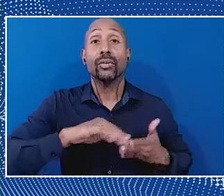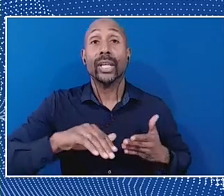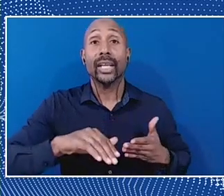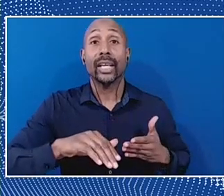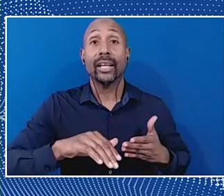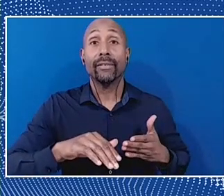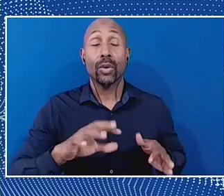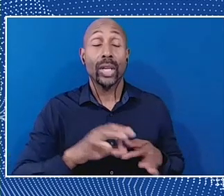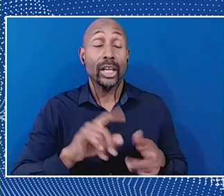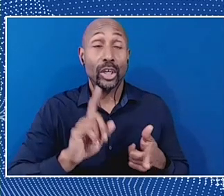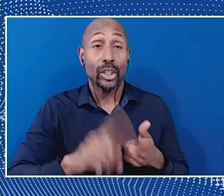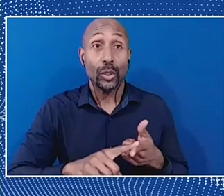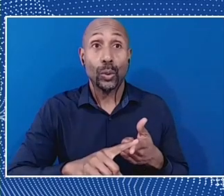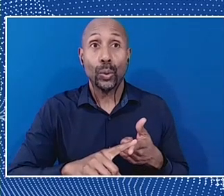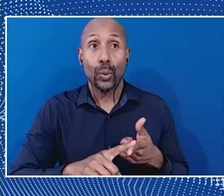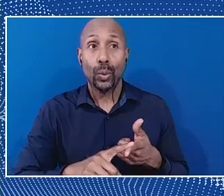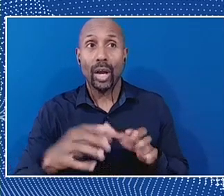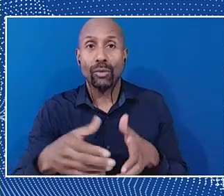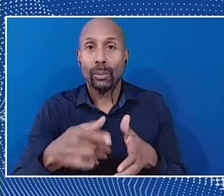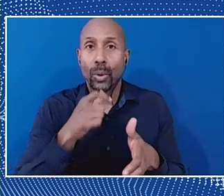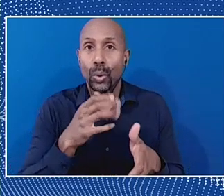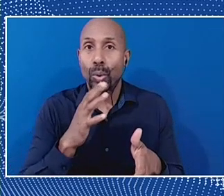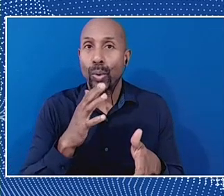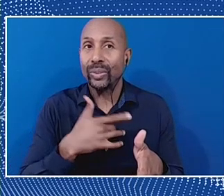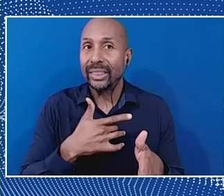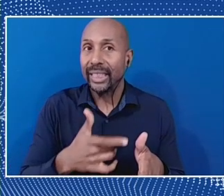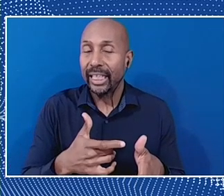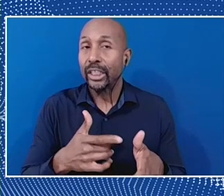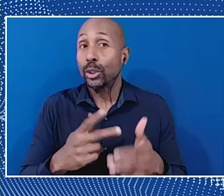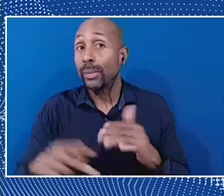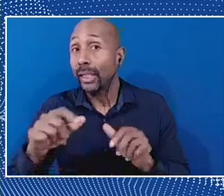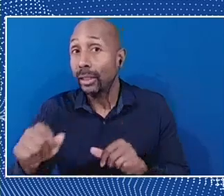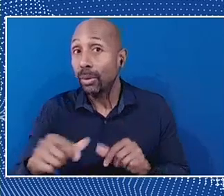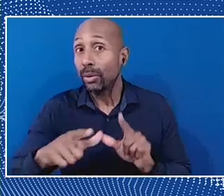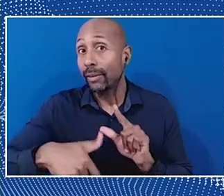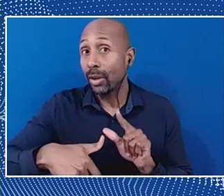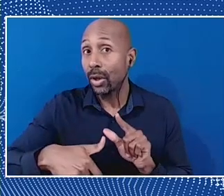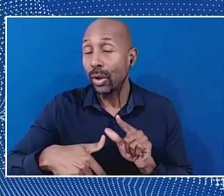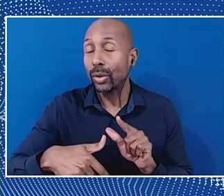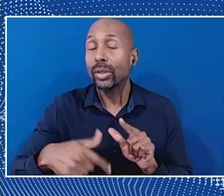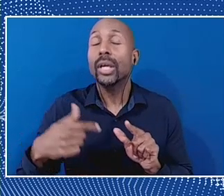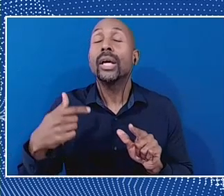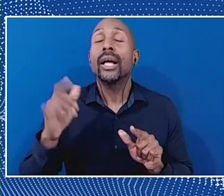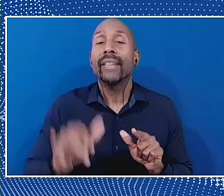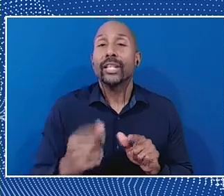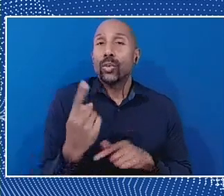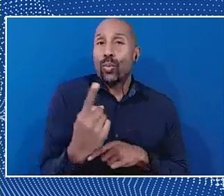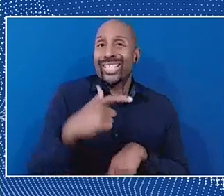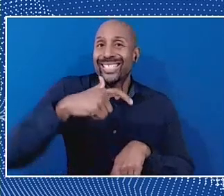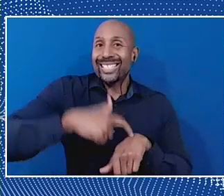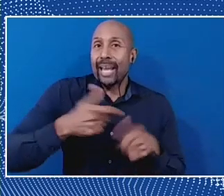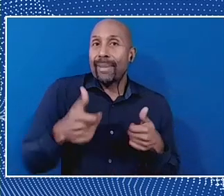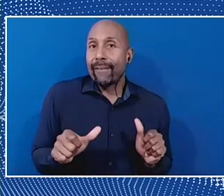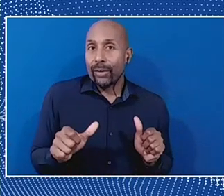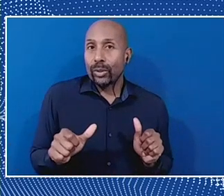one-time effort under paragraph C, the other relief contemplated under paragraph